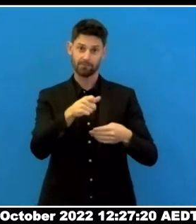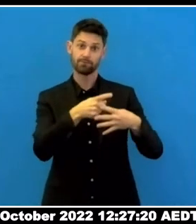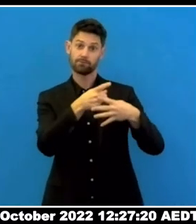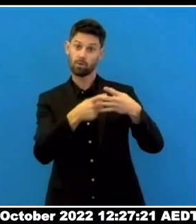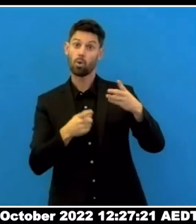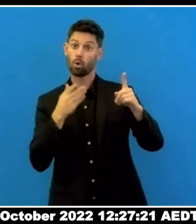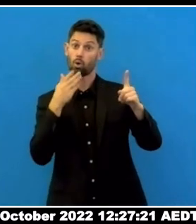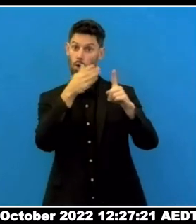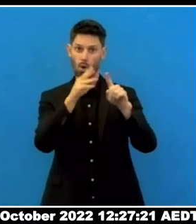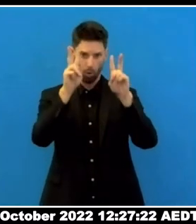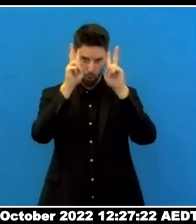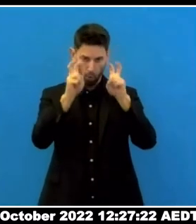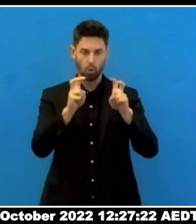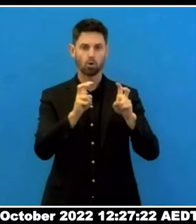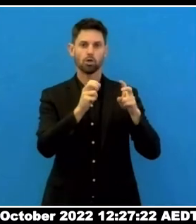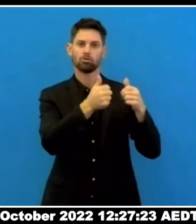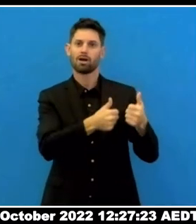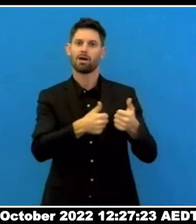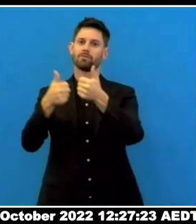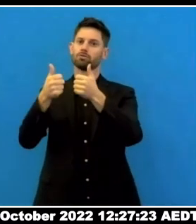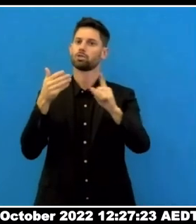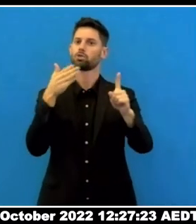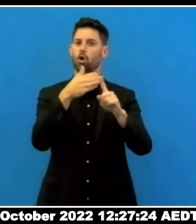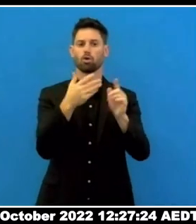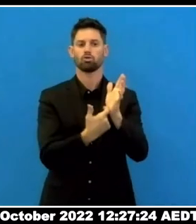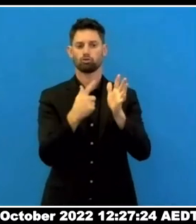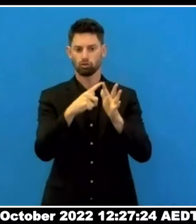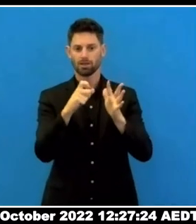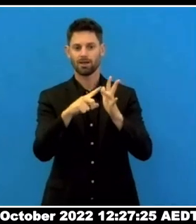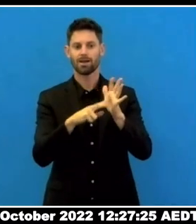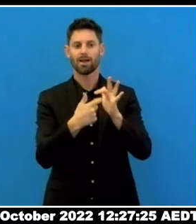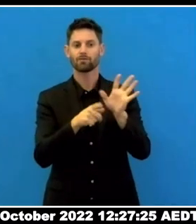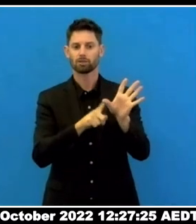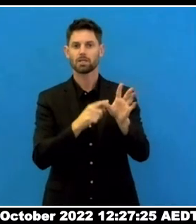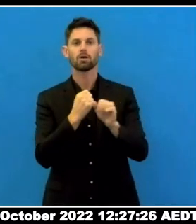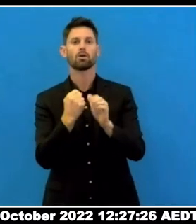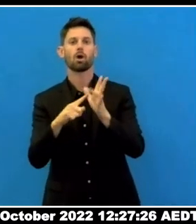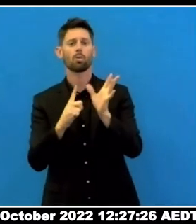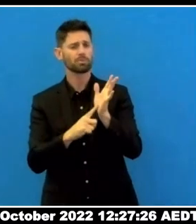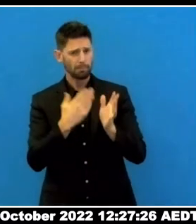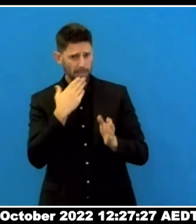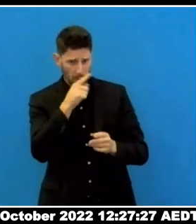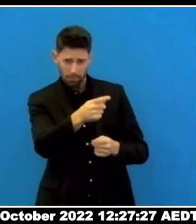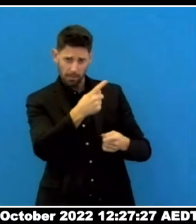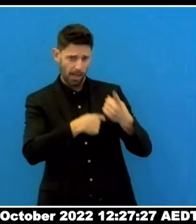Can I ask you to explain briefly to the Commissioner how that how Commissioners how that model works